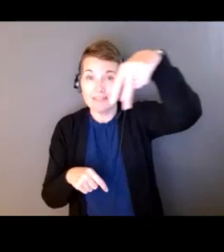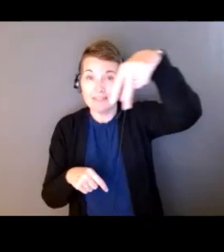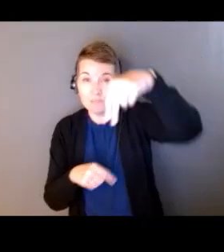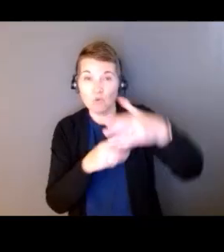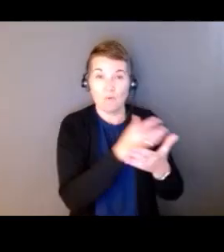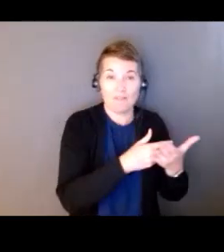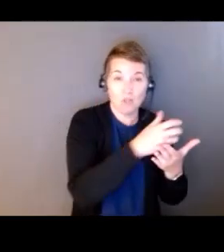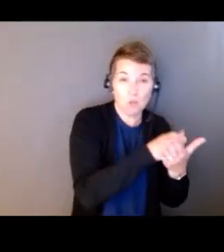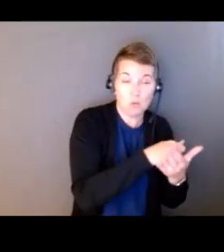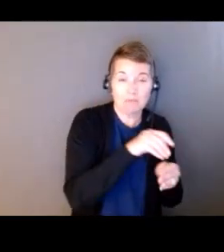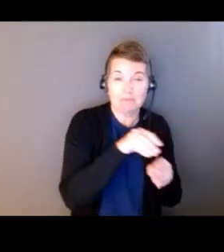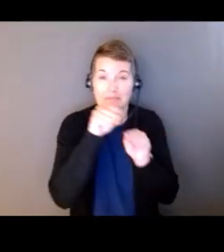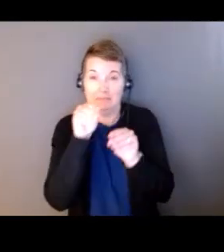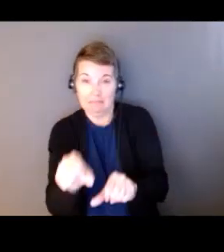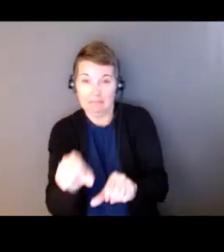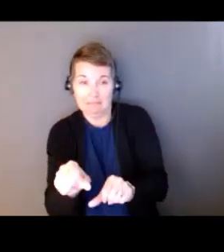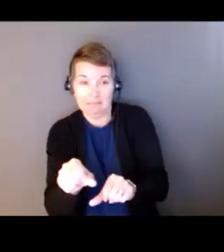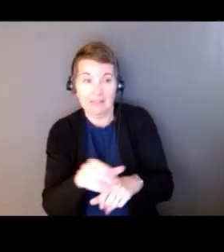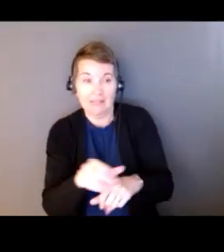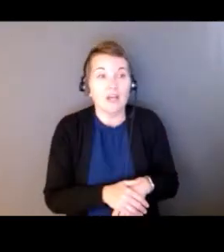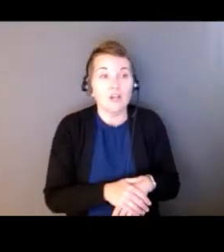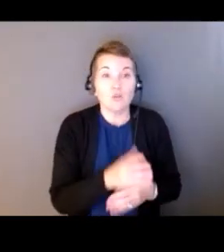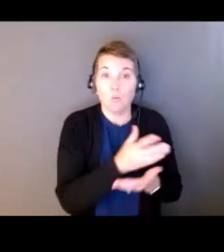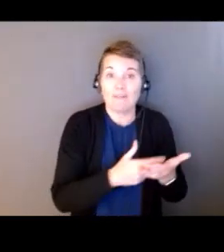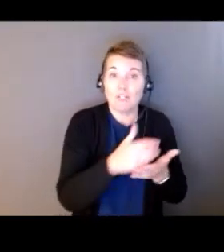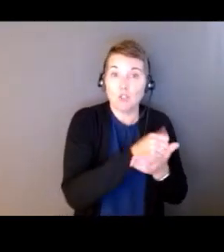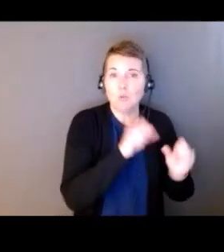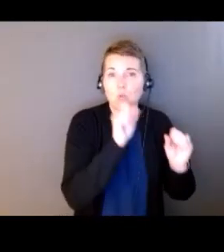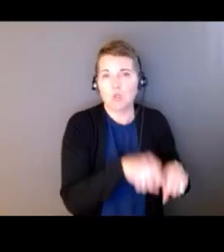That could be Public Sector Revenue, so that is Canada Council revenue, but it